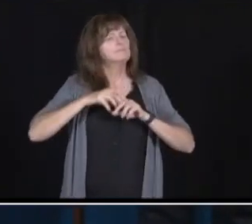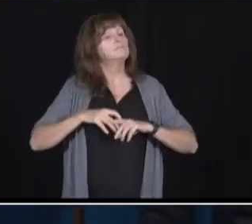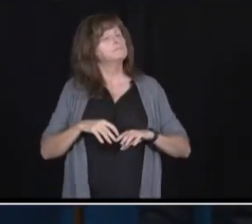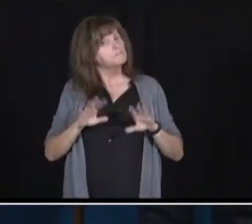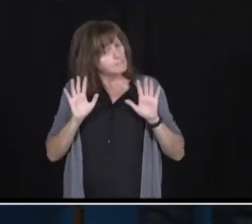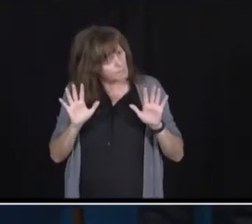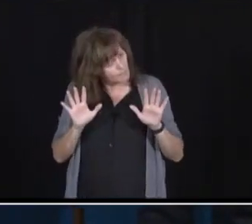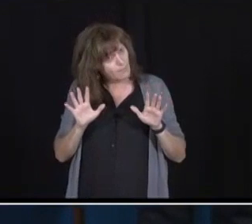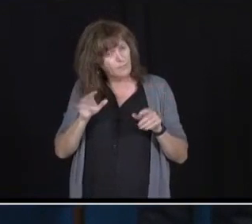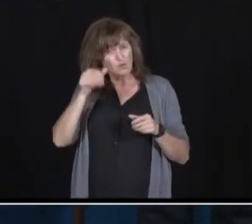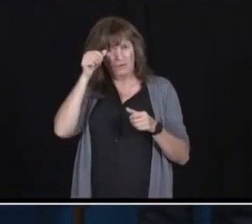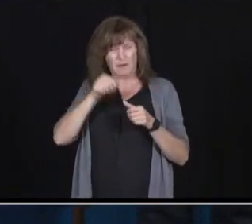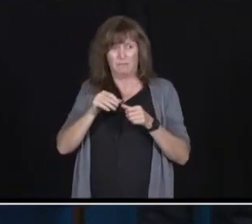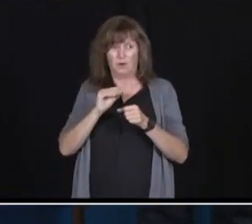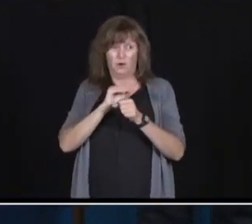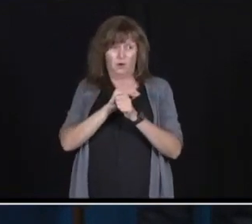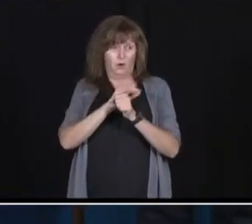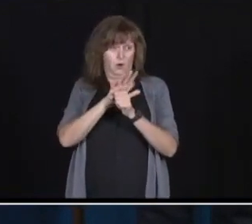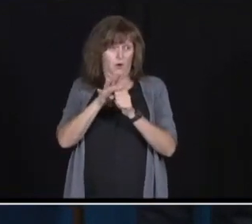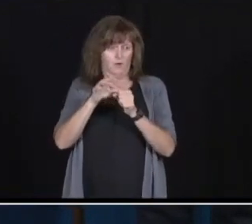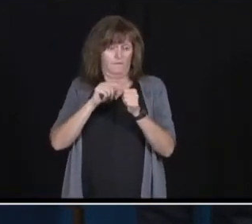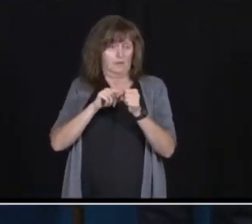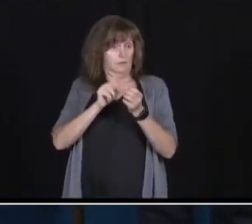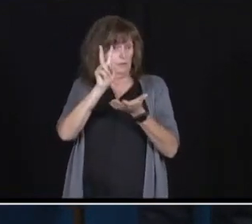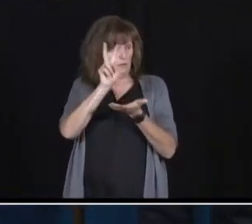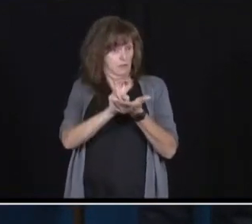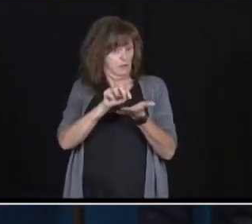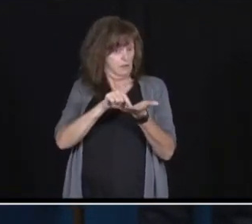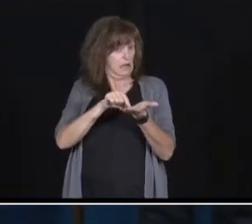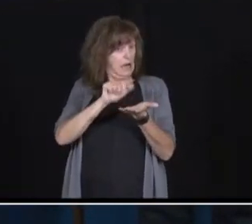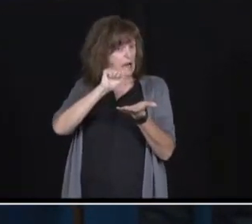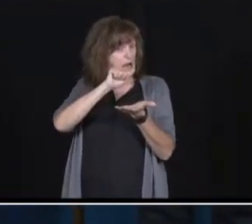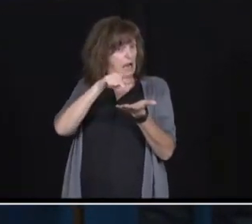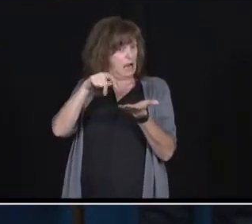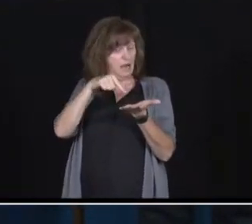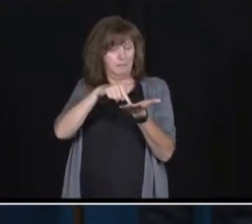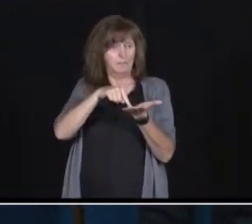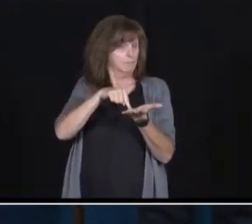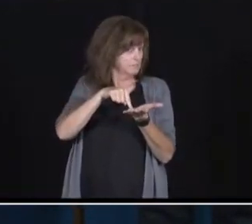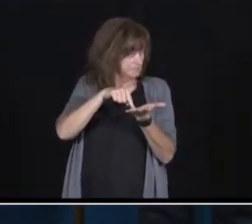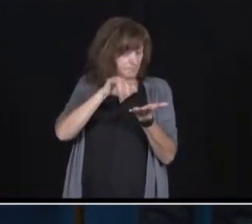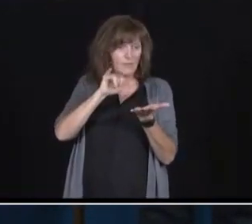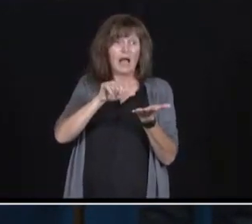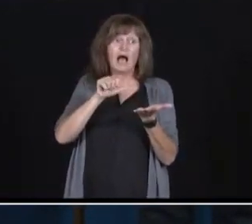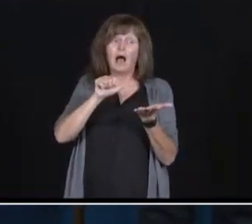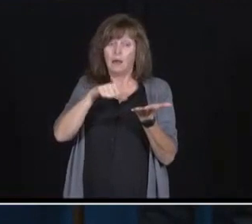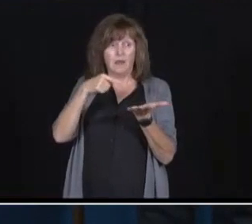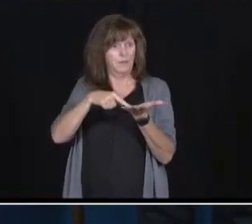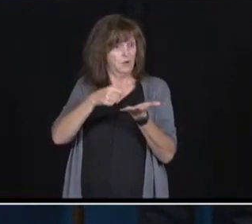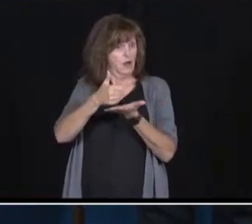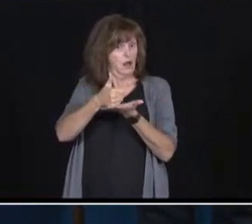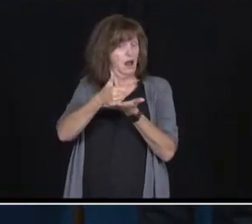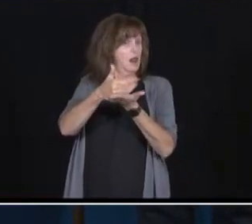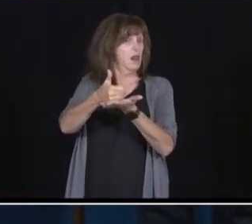or an infection that there could be tracking quickly done from the experts in the public-health world. I remind people of the COVID-19 app.